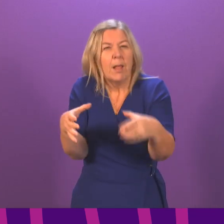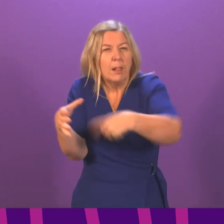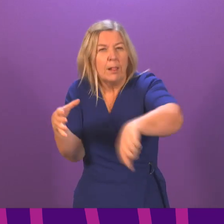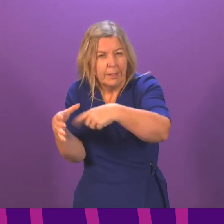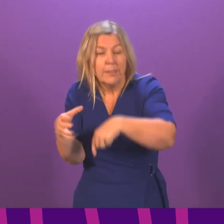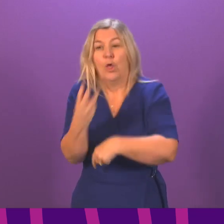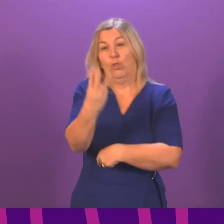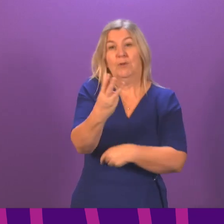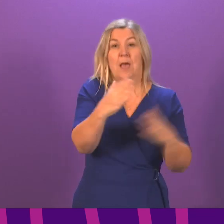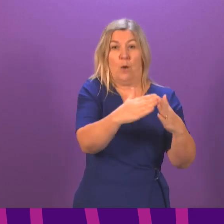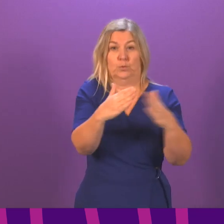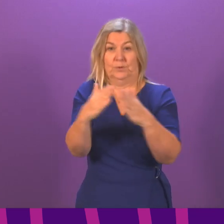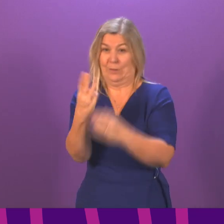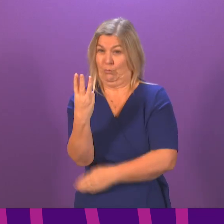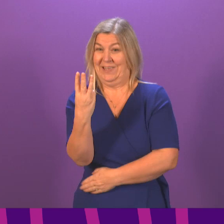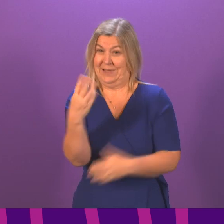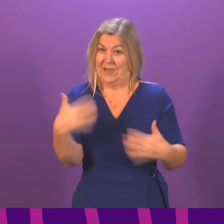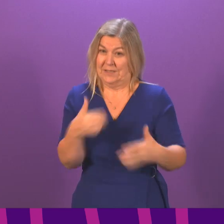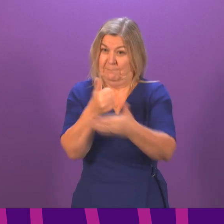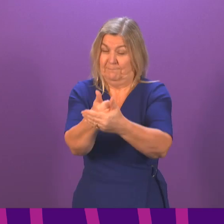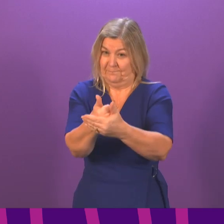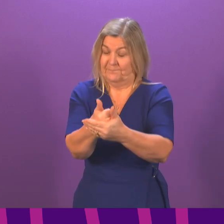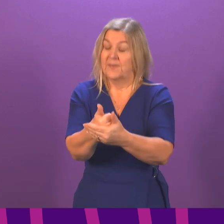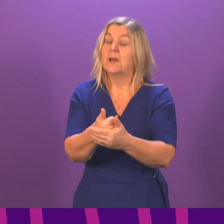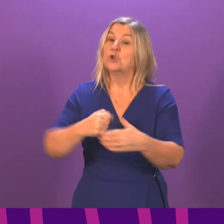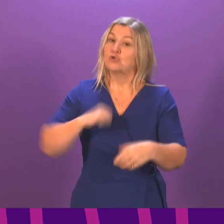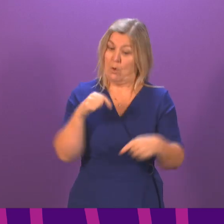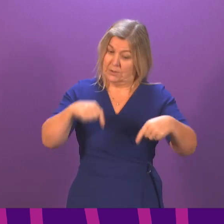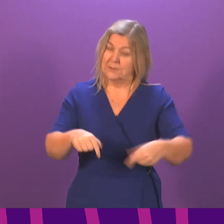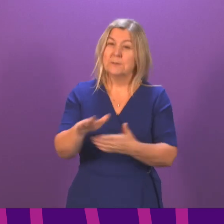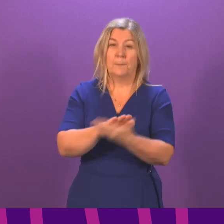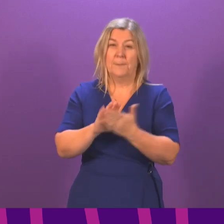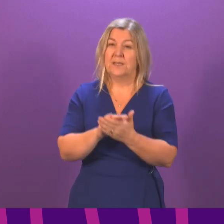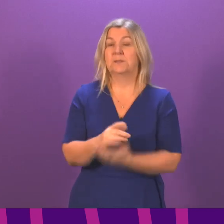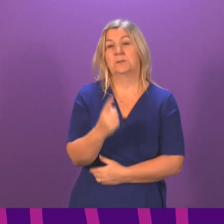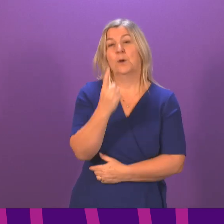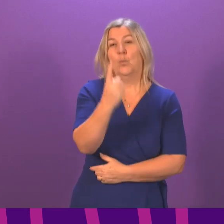households in a bubble, and in Scotland we ask that that includes no more than one extended